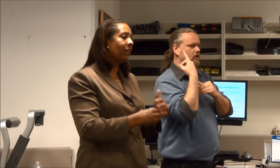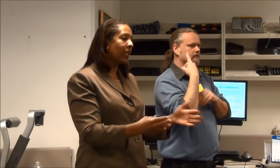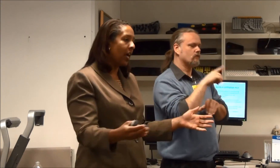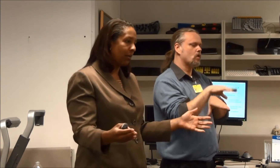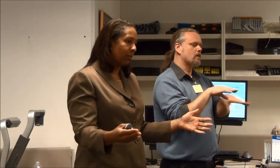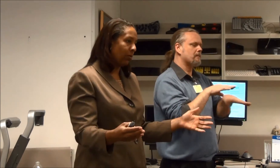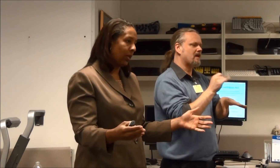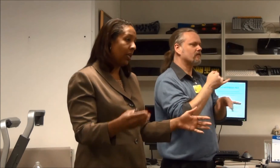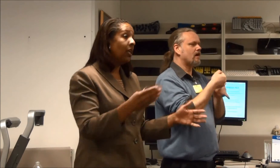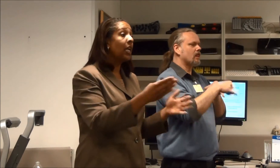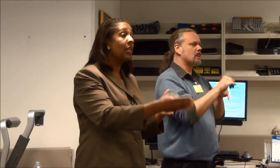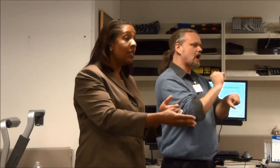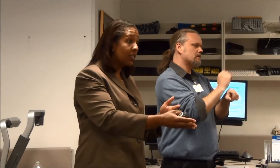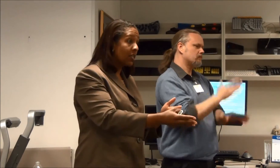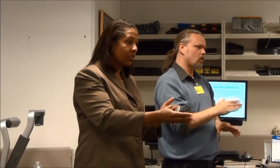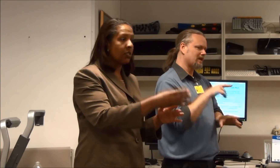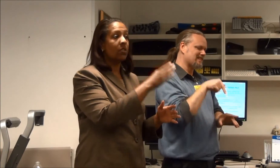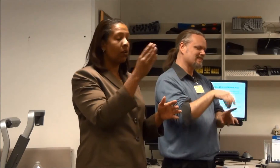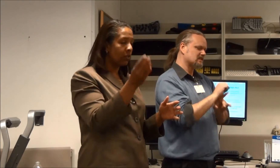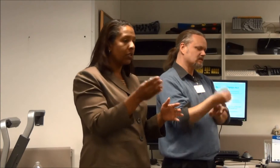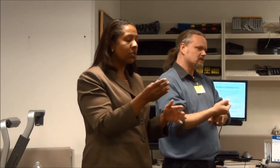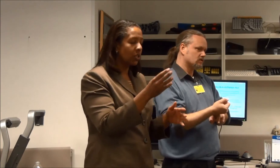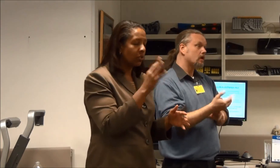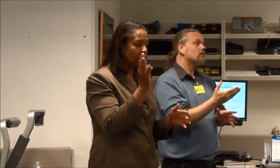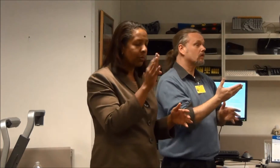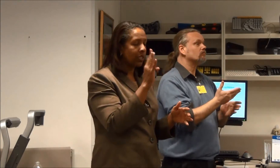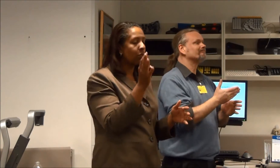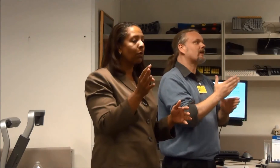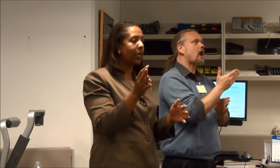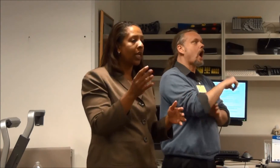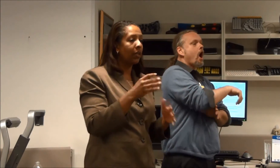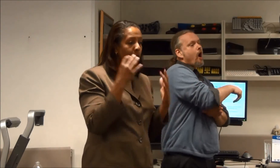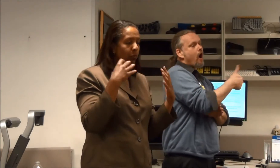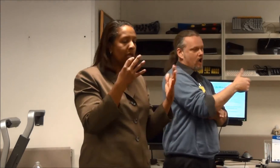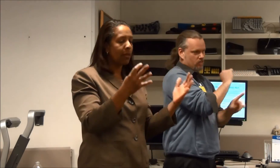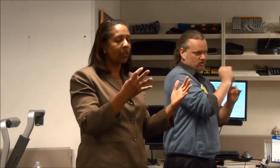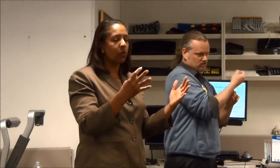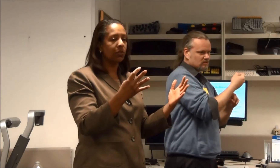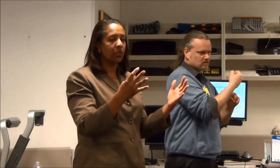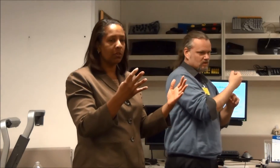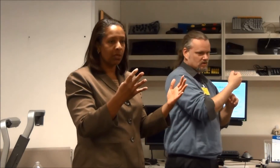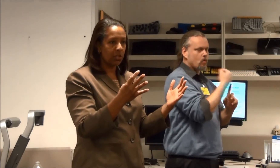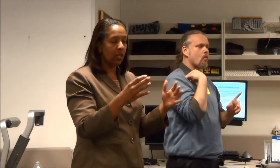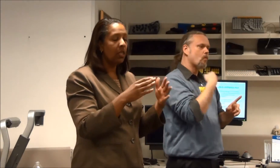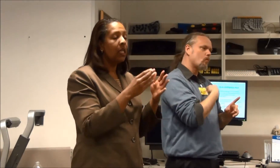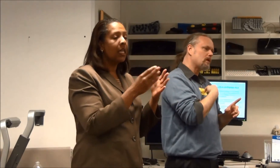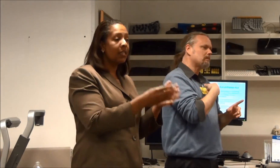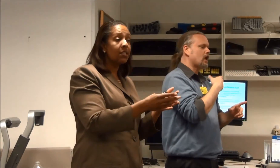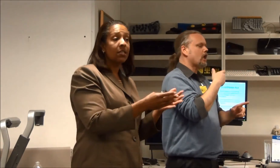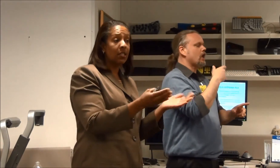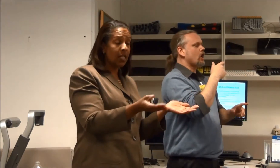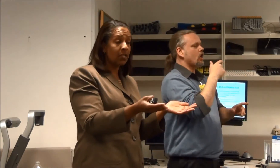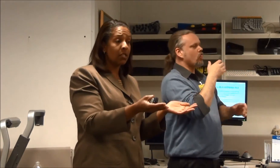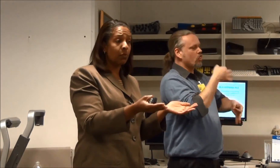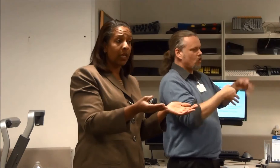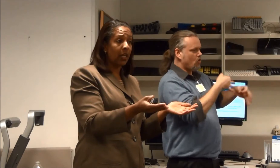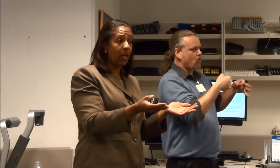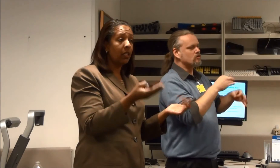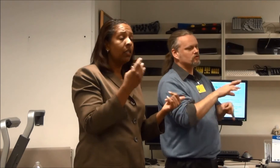of a line employee in this instance; there are some circumstances where we can to the courts of the Commission. In this instance we cannot.